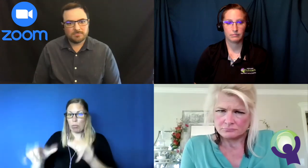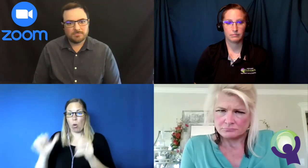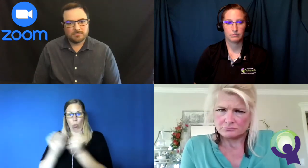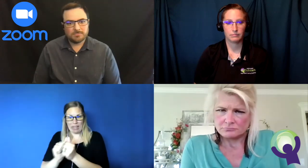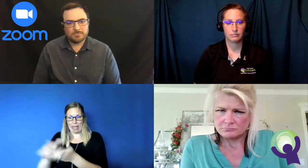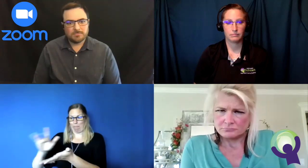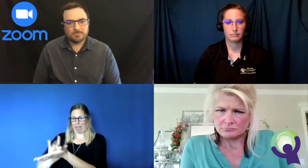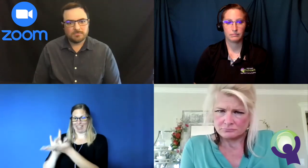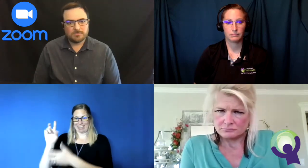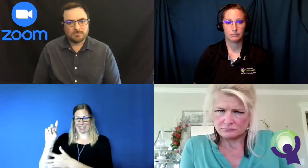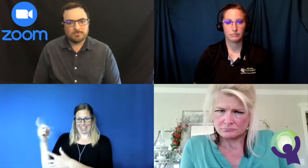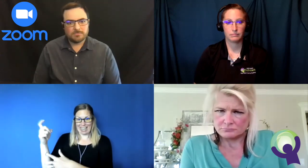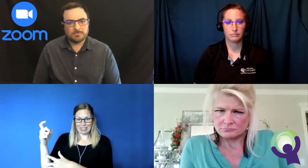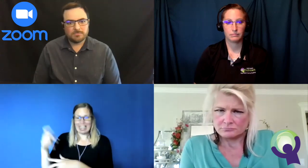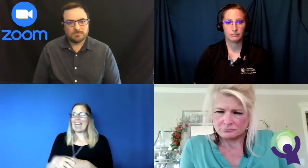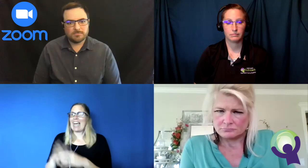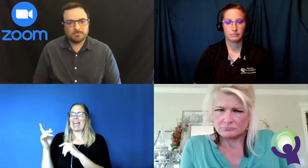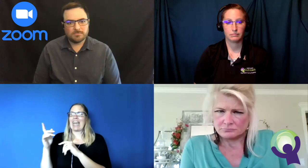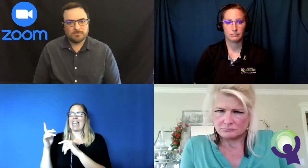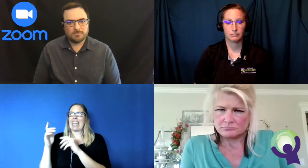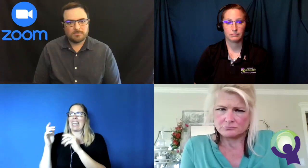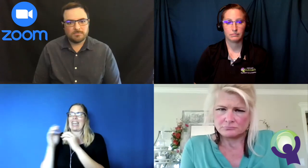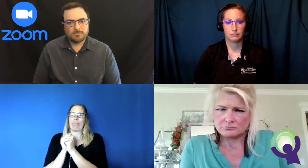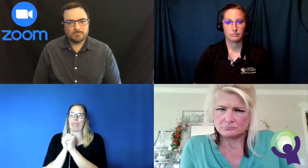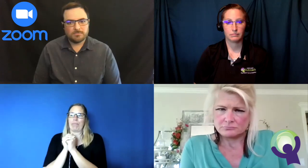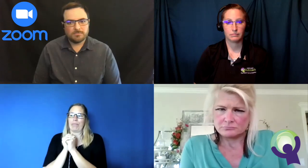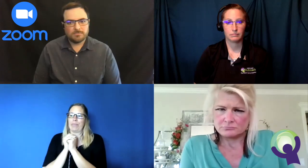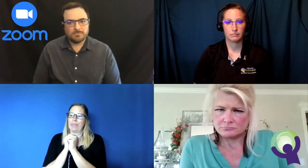and nobody with experience